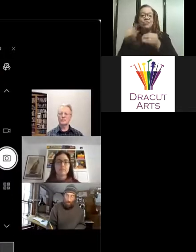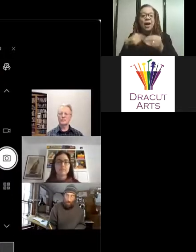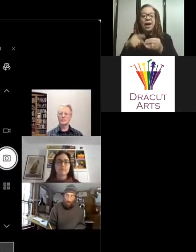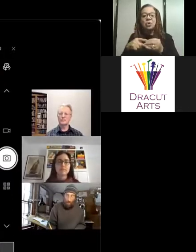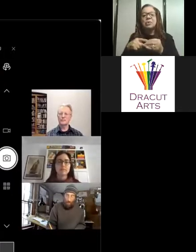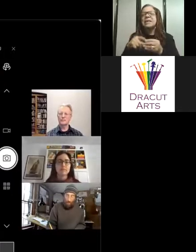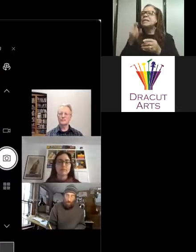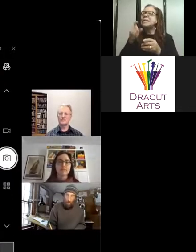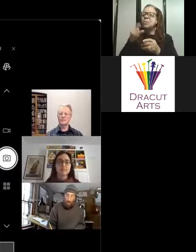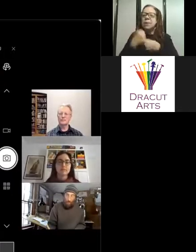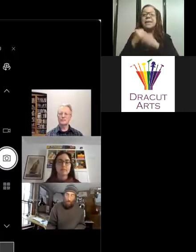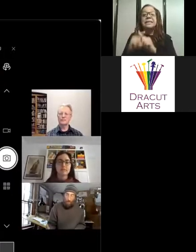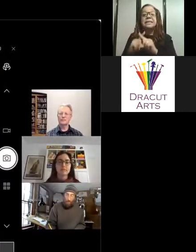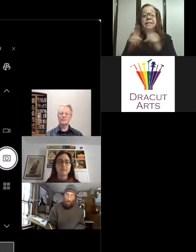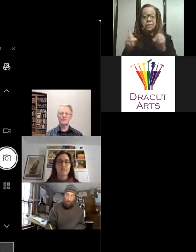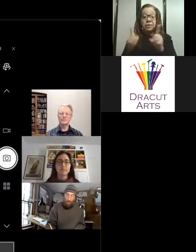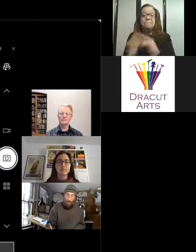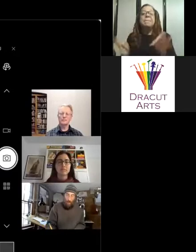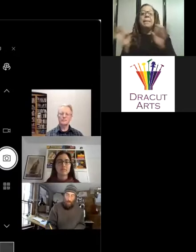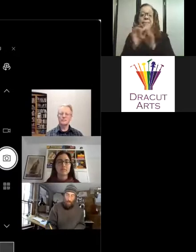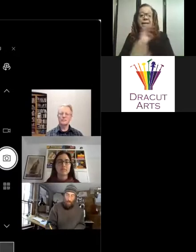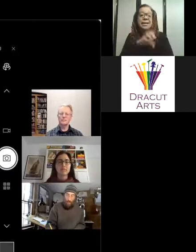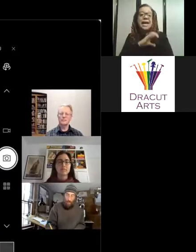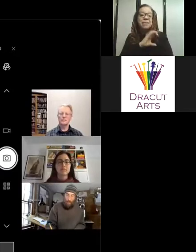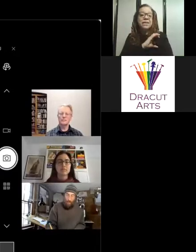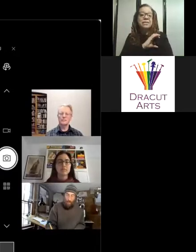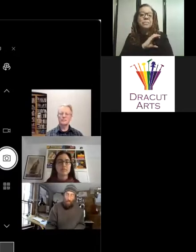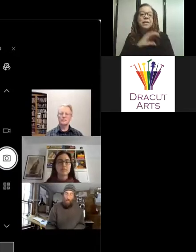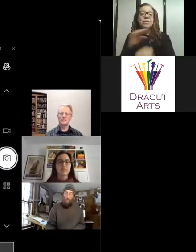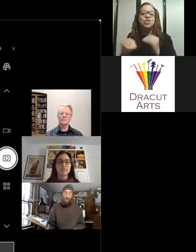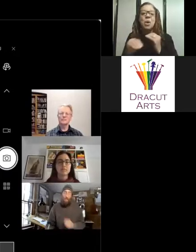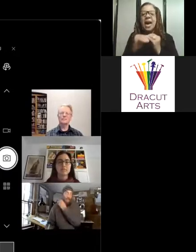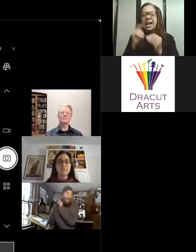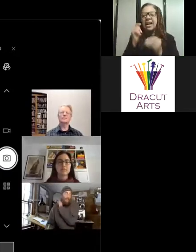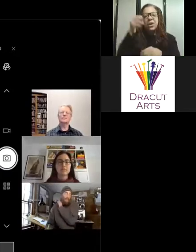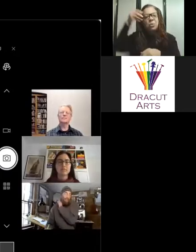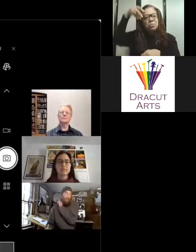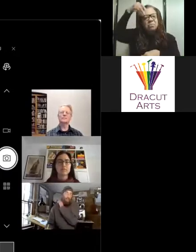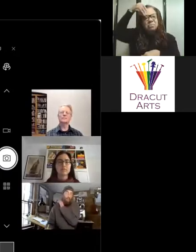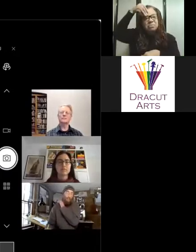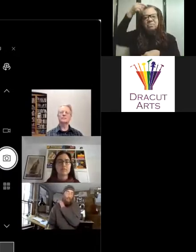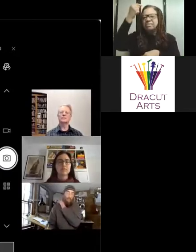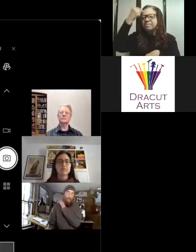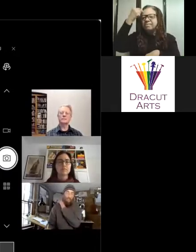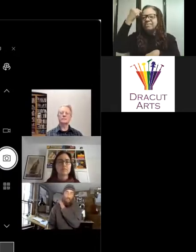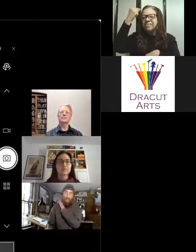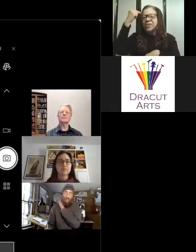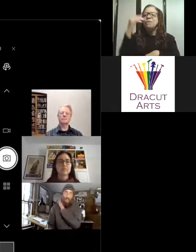make my main character look different. So I added just, just on a whim one day, I added four little hairs to his head.